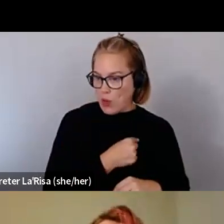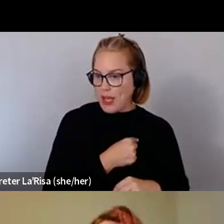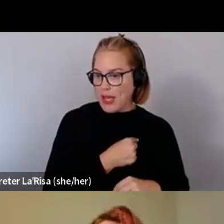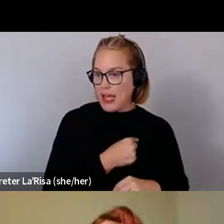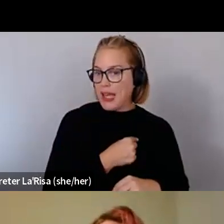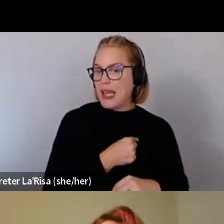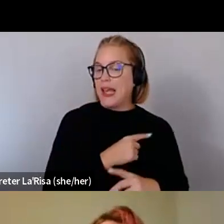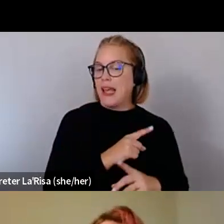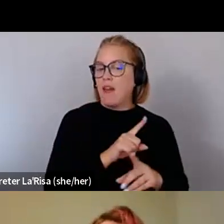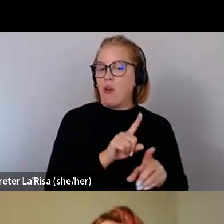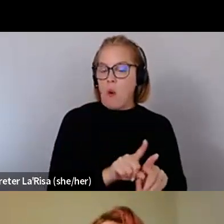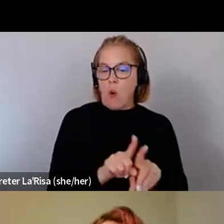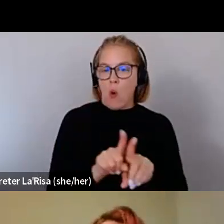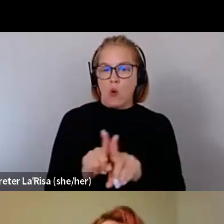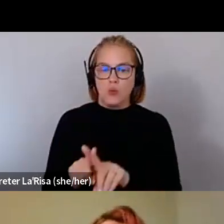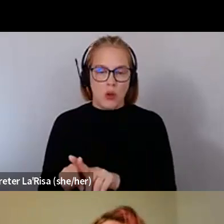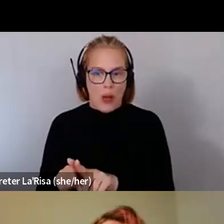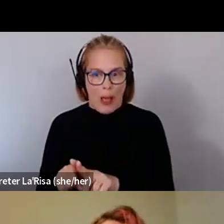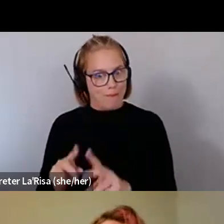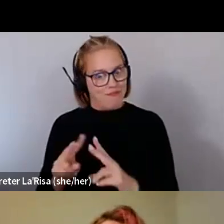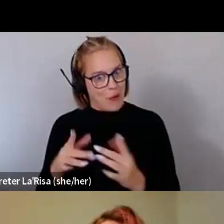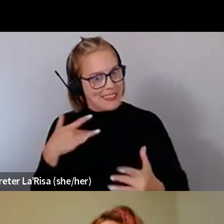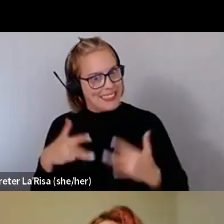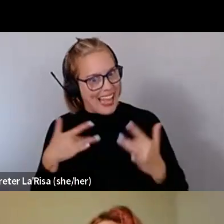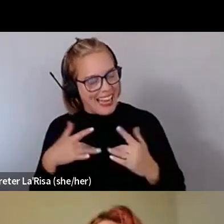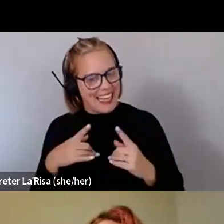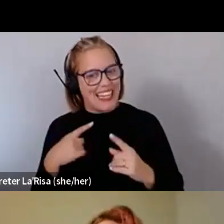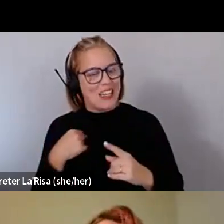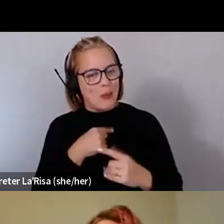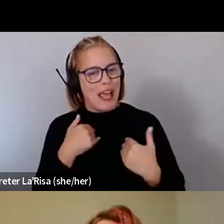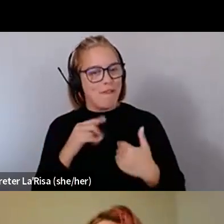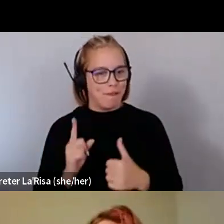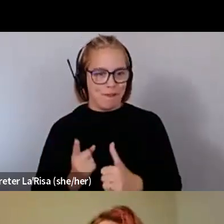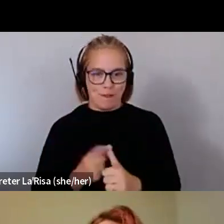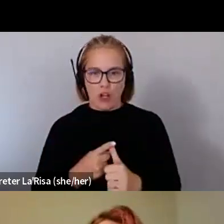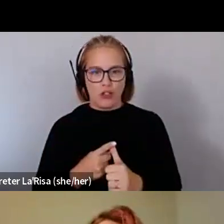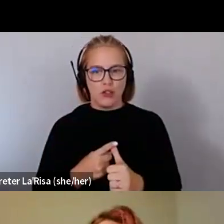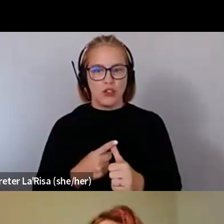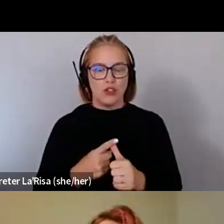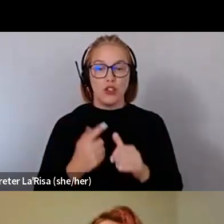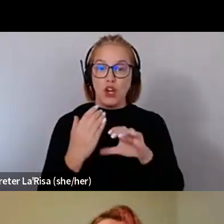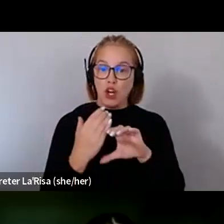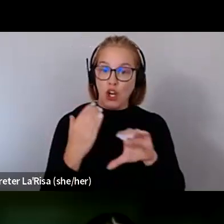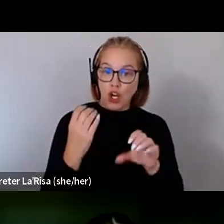That is fantastic.